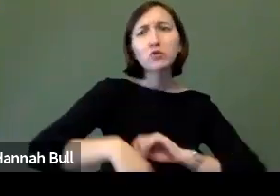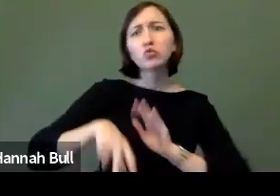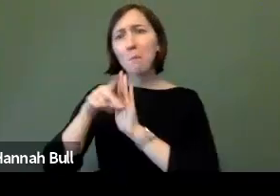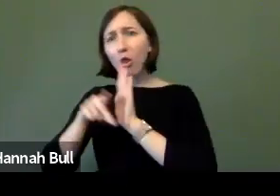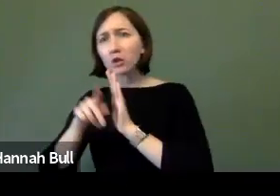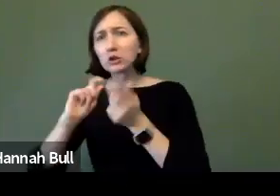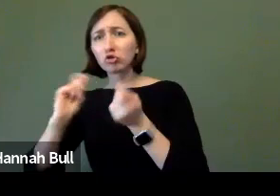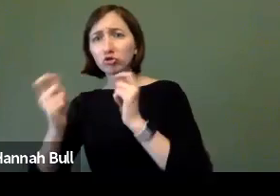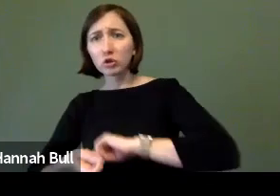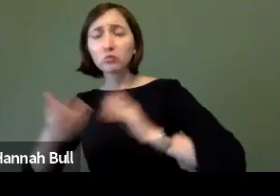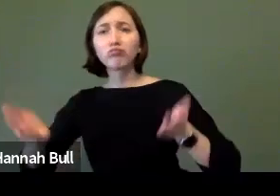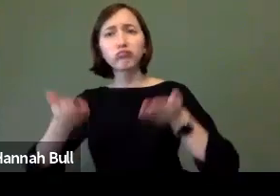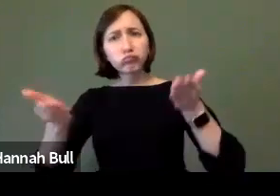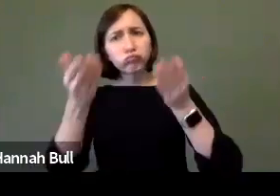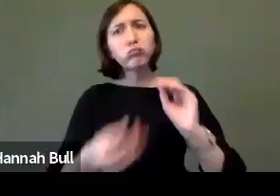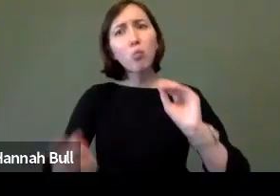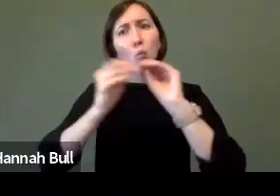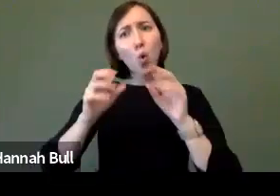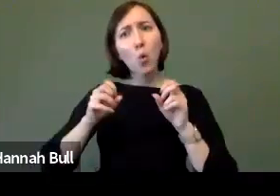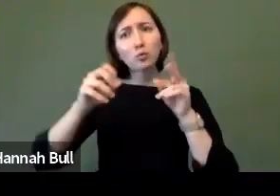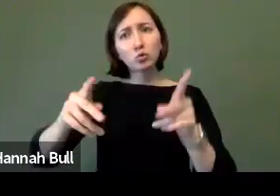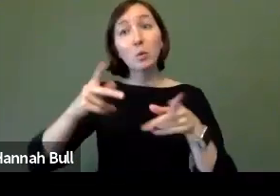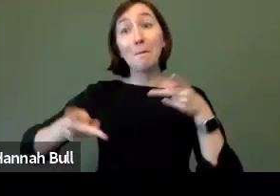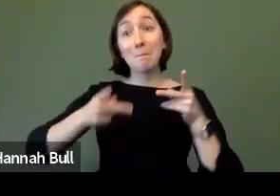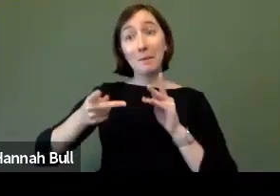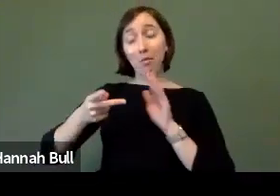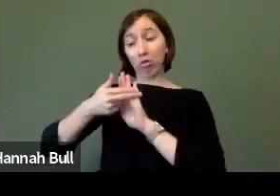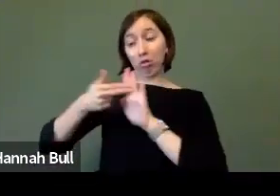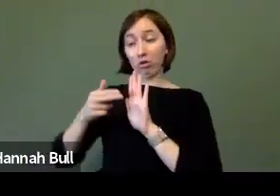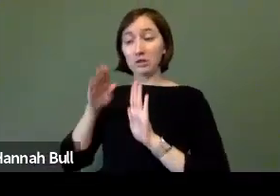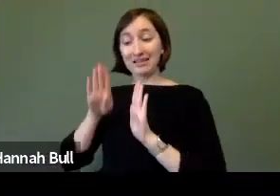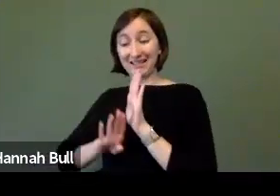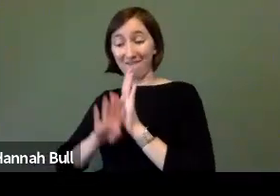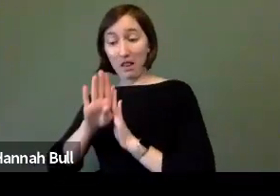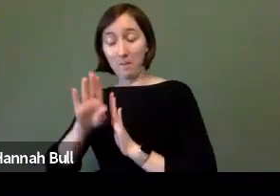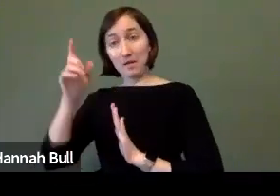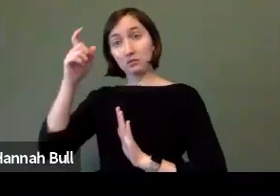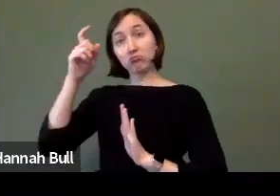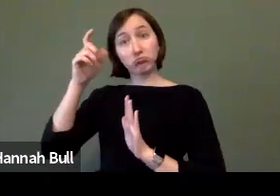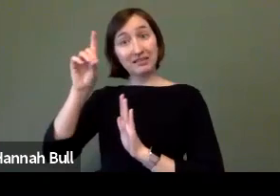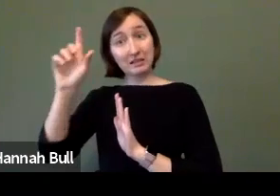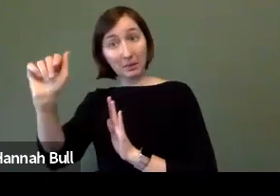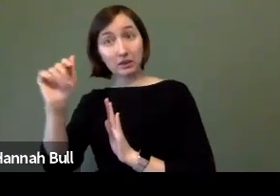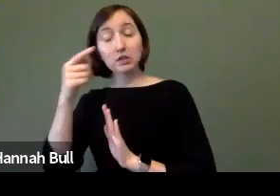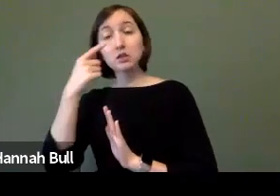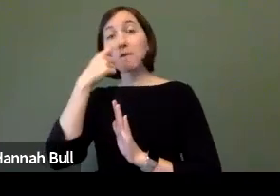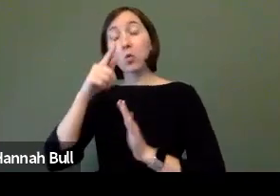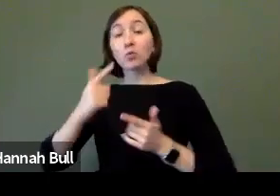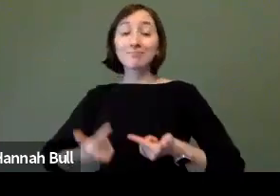for people with developmental disabilities and their families to live, learn, work, play and worship in Georgia communities.